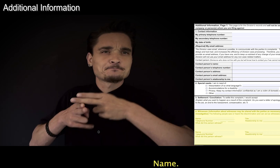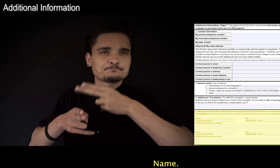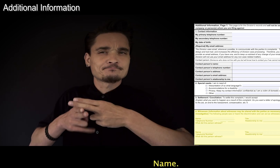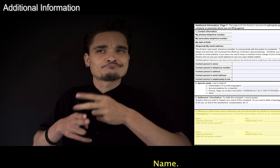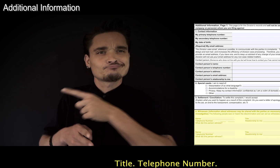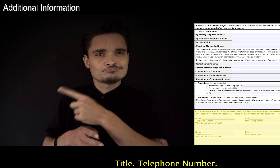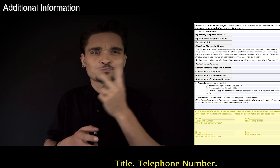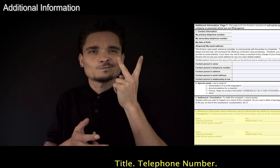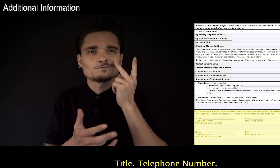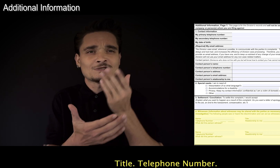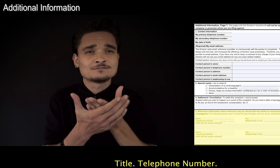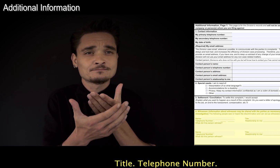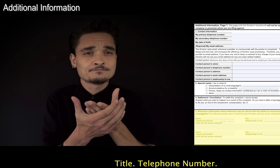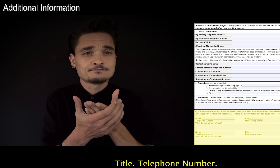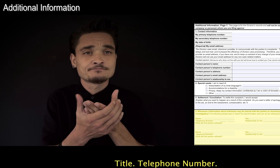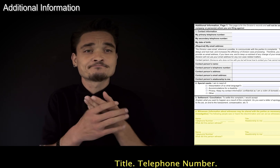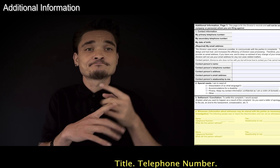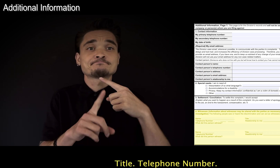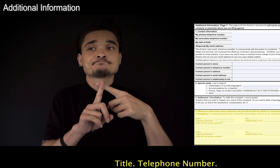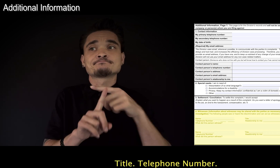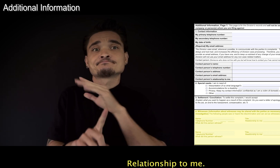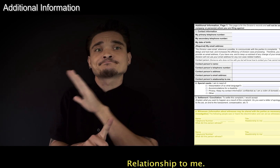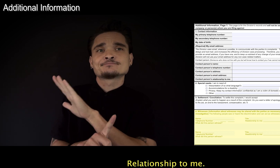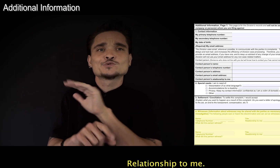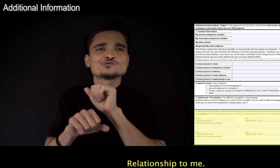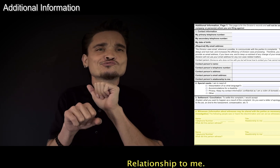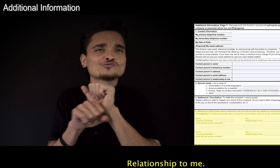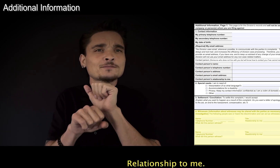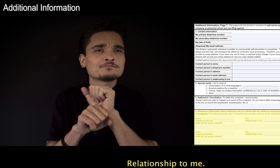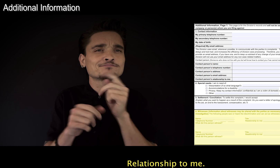Name. Title. Telephone Number. Relationship to me.